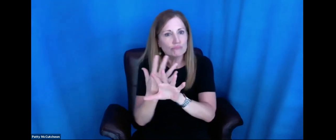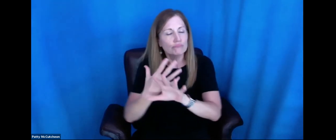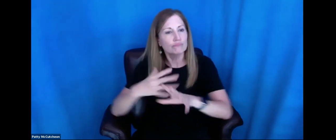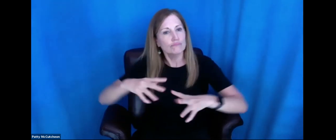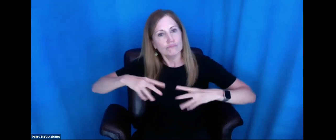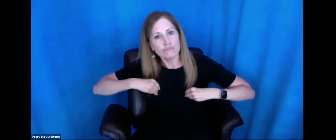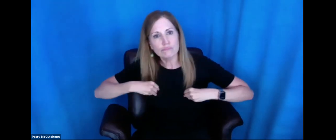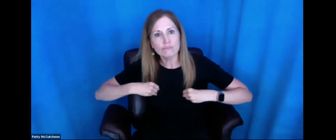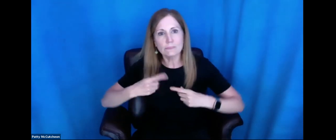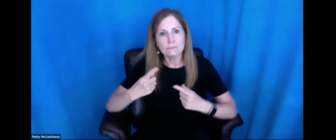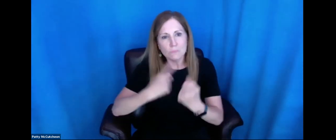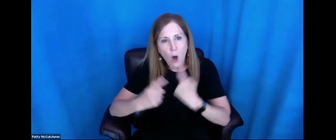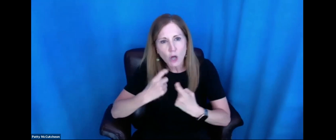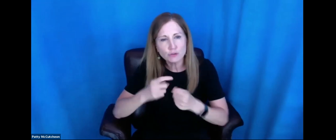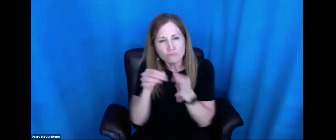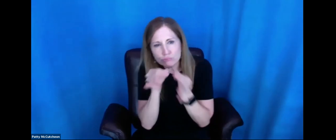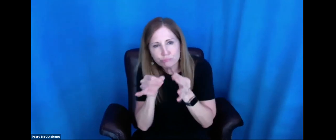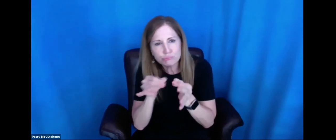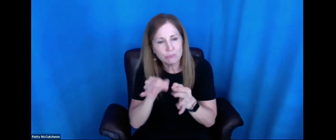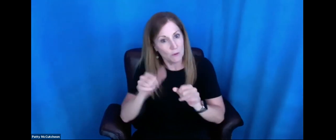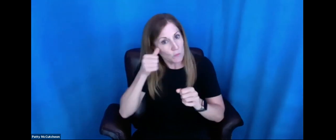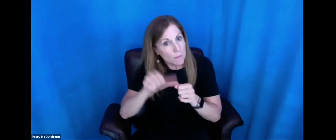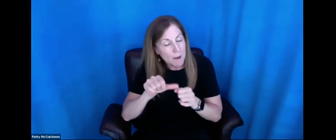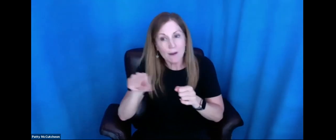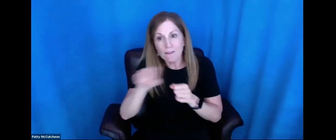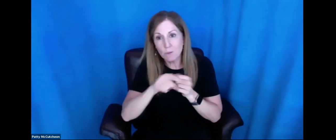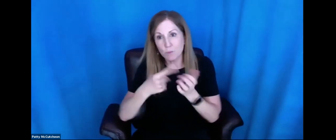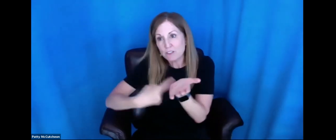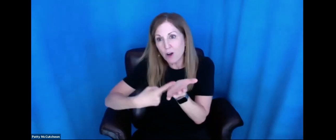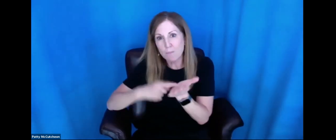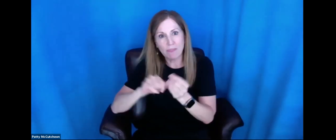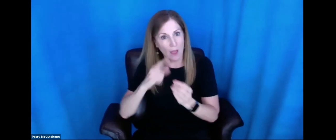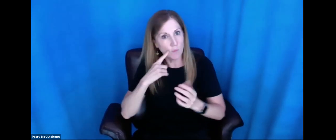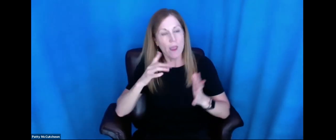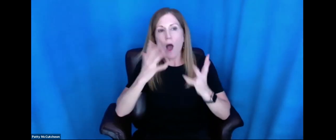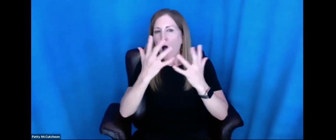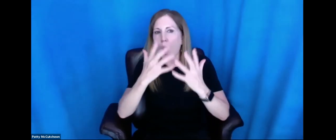who was fluent in American Sign Language. Who could help folks. And we had that -- every intention of doing that.